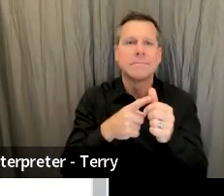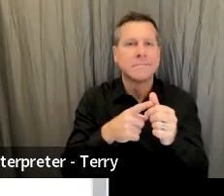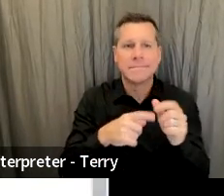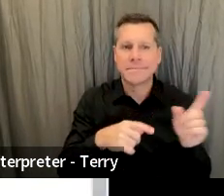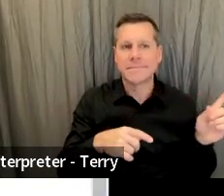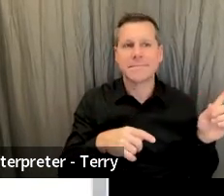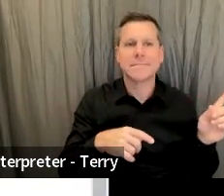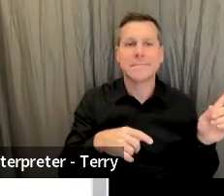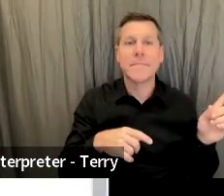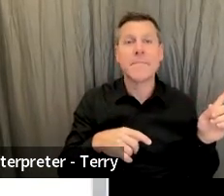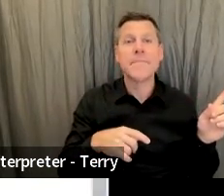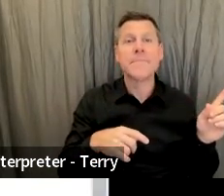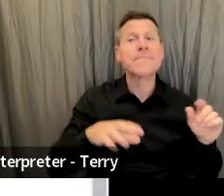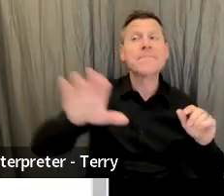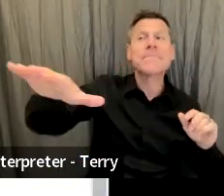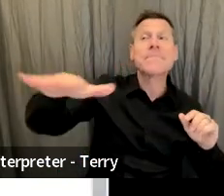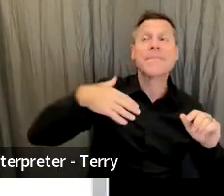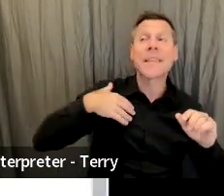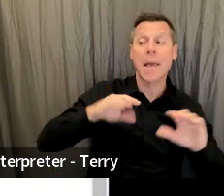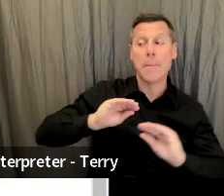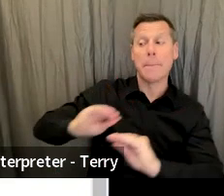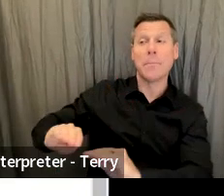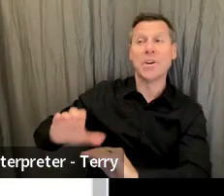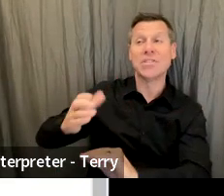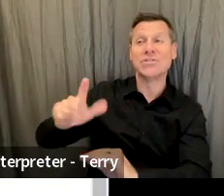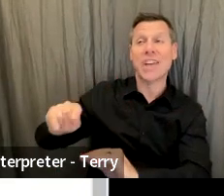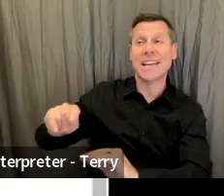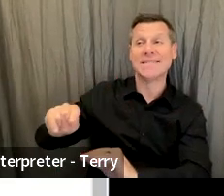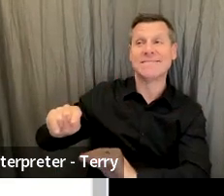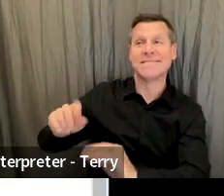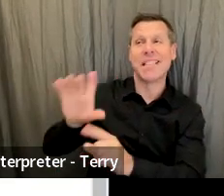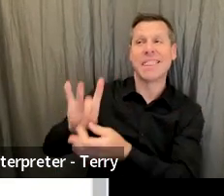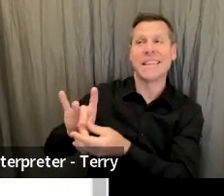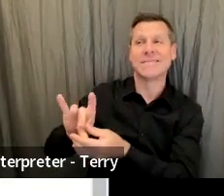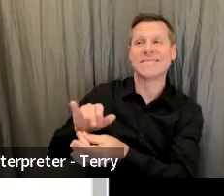and put a link in the chat if you want a book market. Yeah. So again,